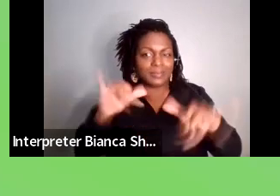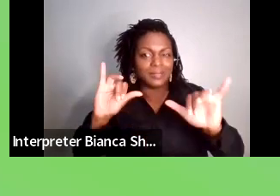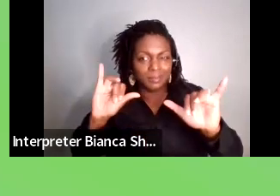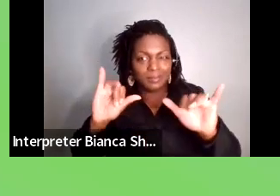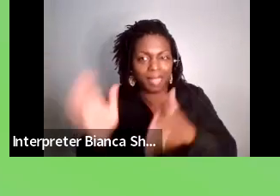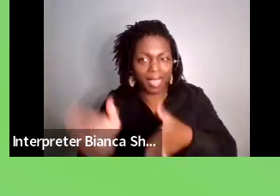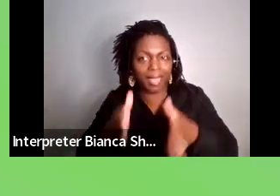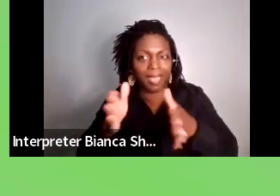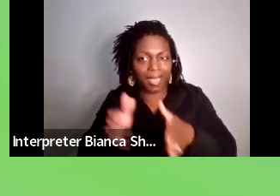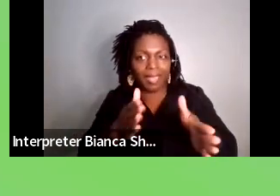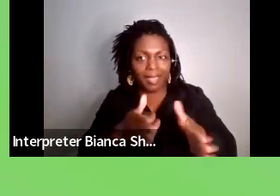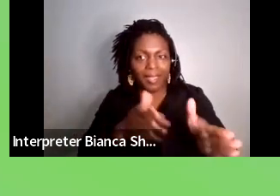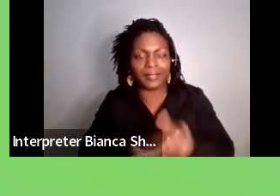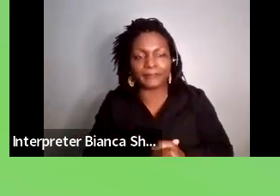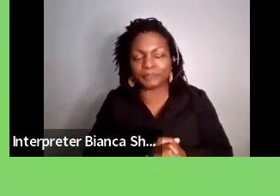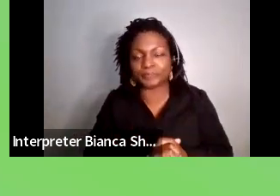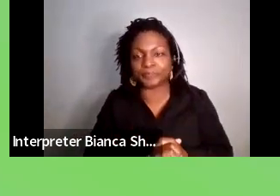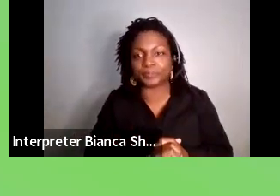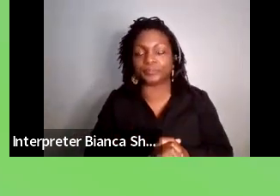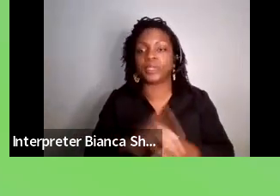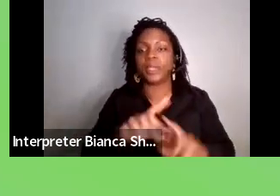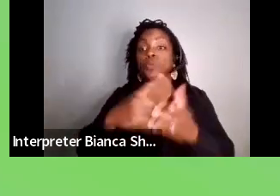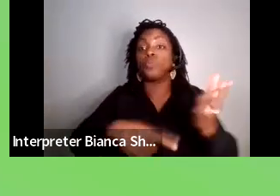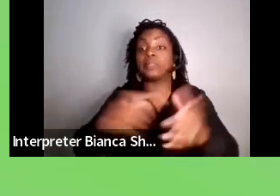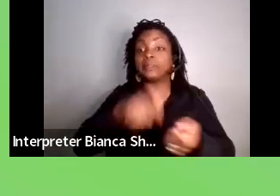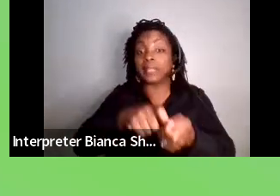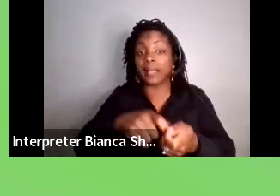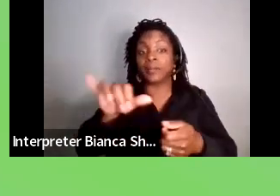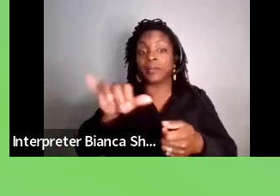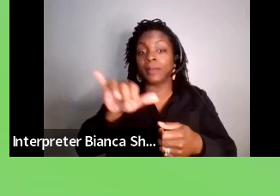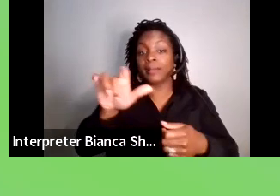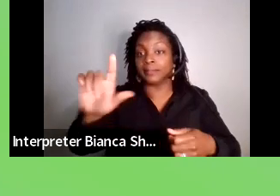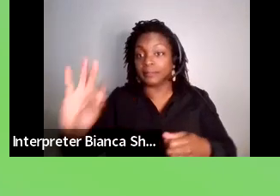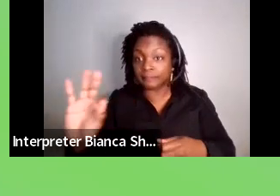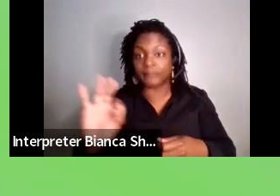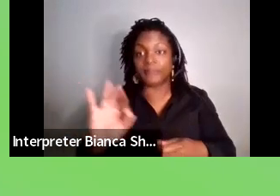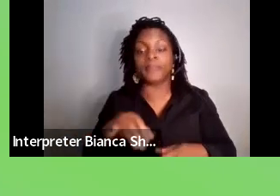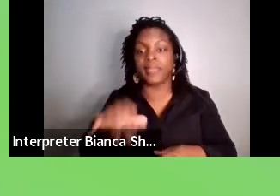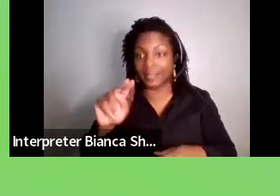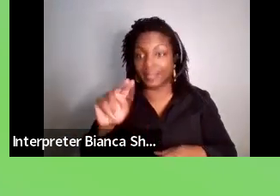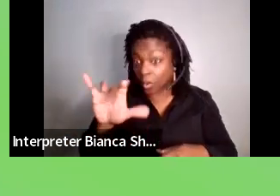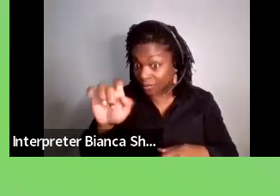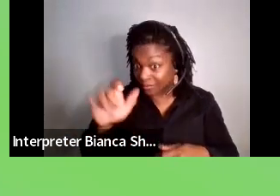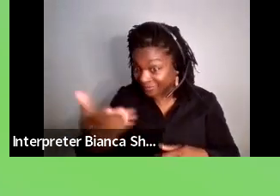So. So what exactly is a youth leadership? Forum Nicole? Yeah.